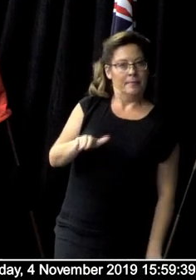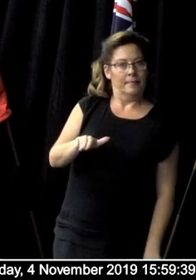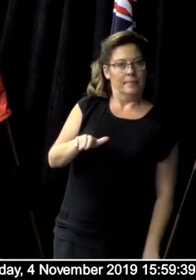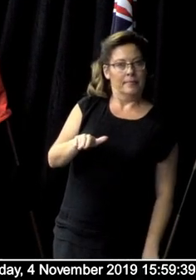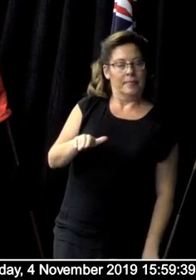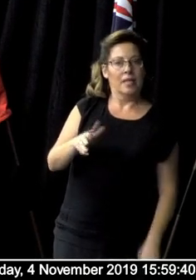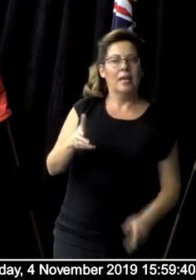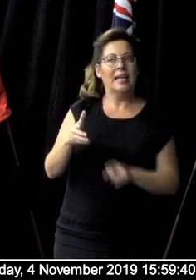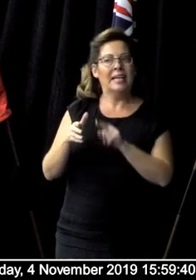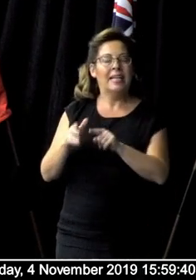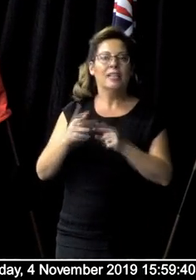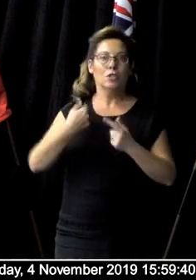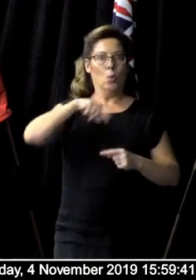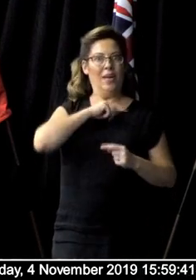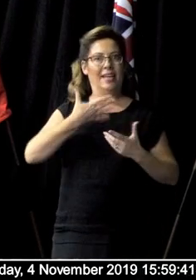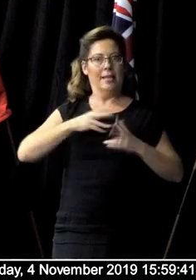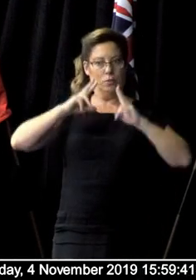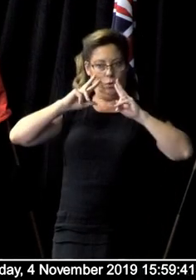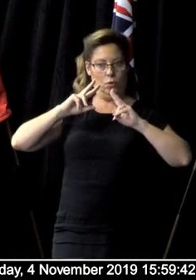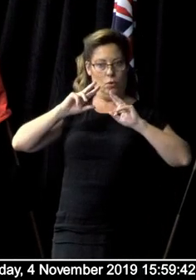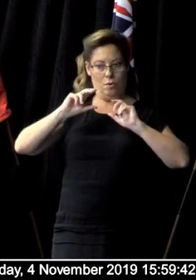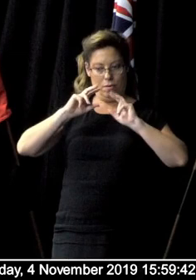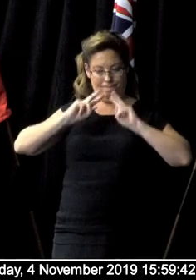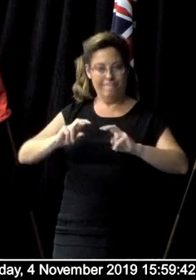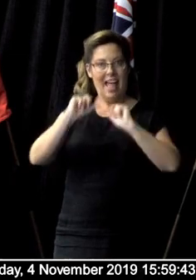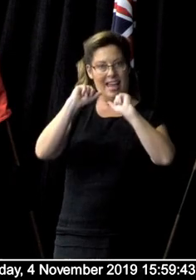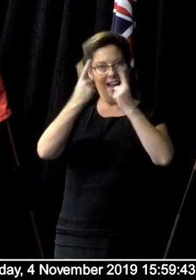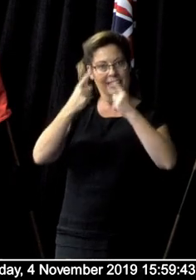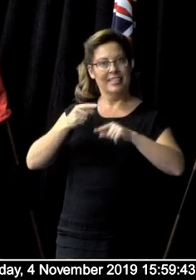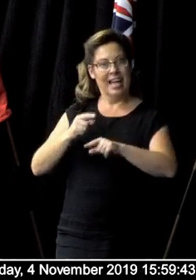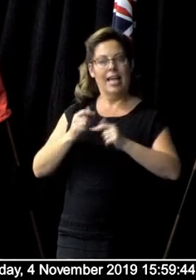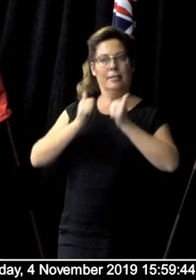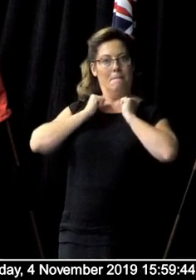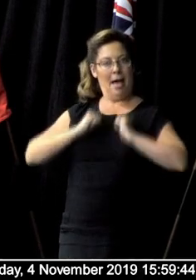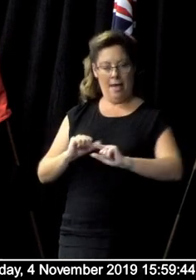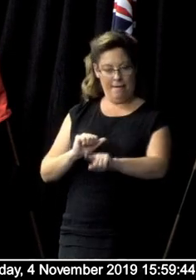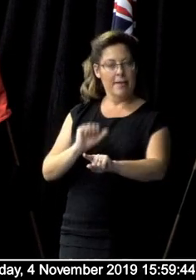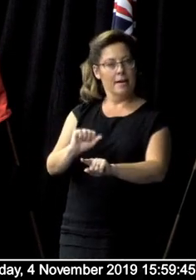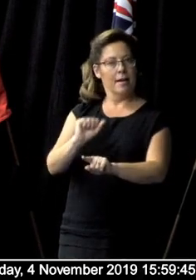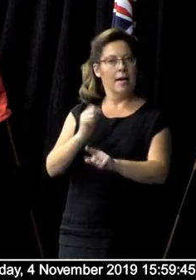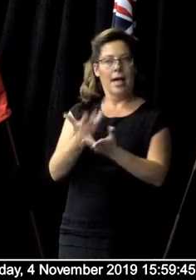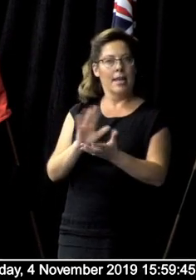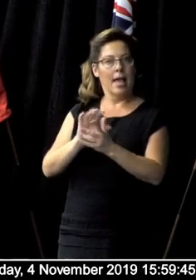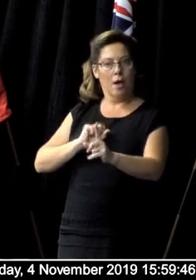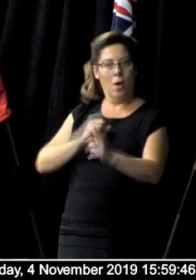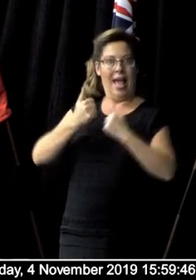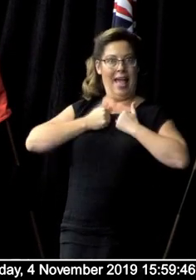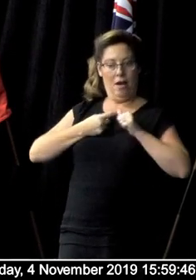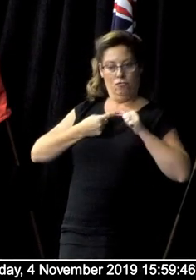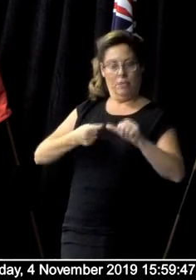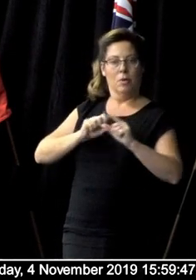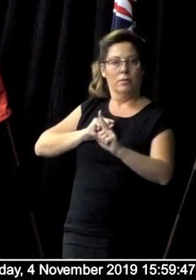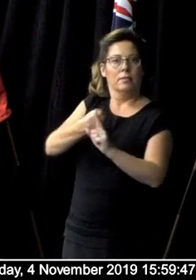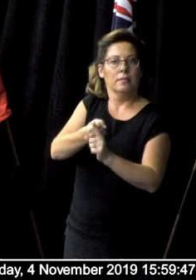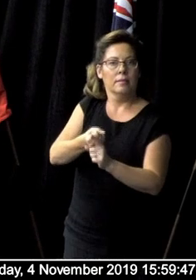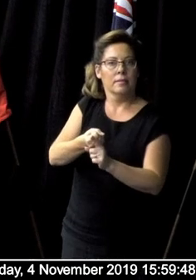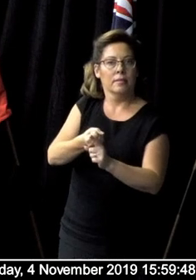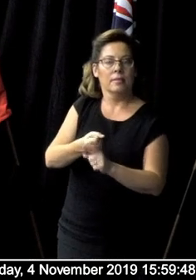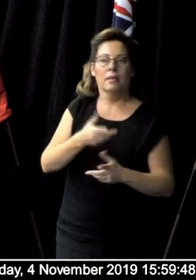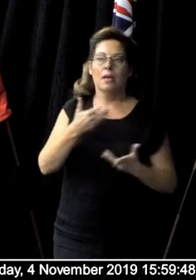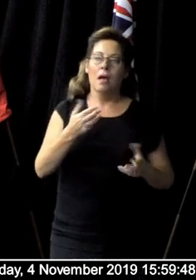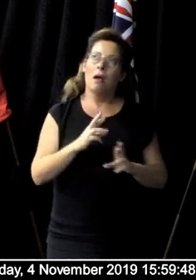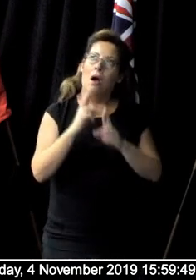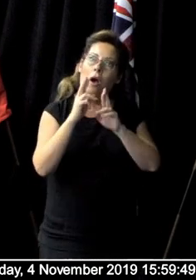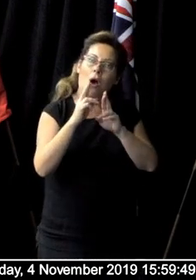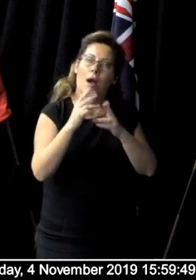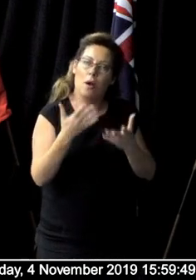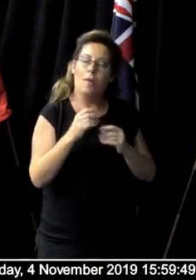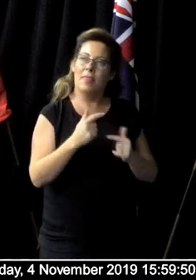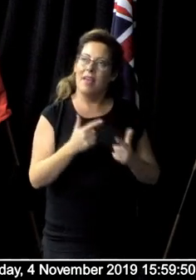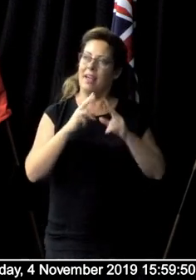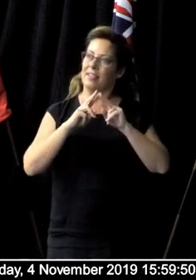Formal advocacy so that the onus isn’t on families being brave and being prepared to